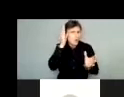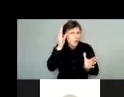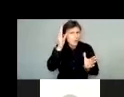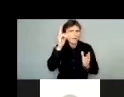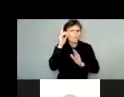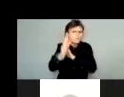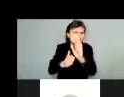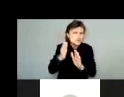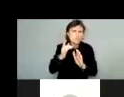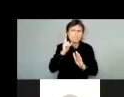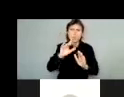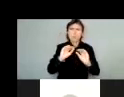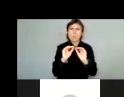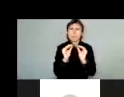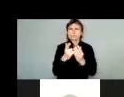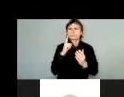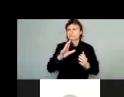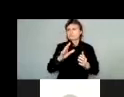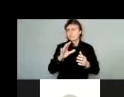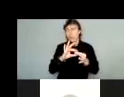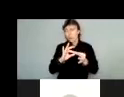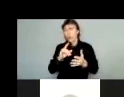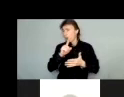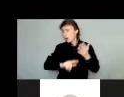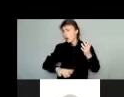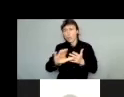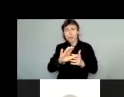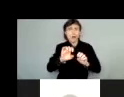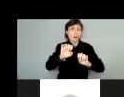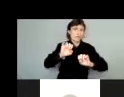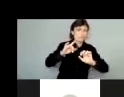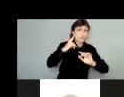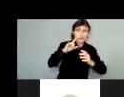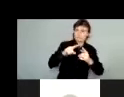which will contribute to and inform our own evaluation in reimagining and redesigning